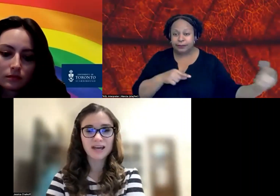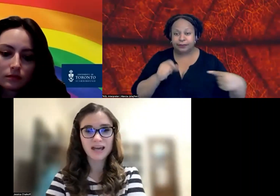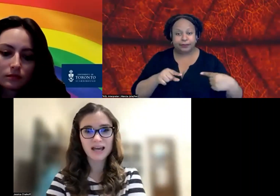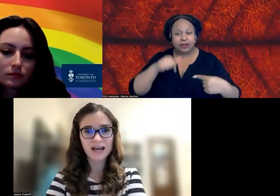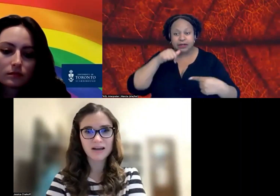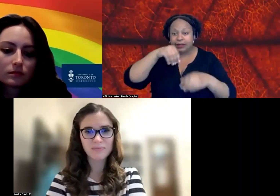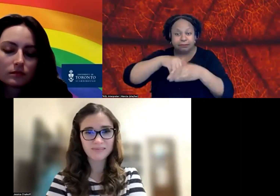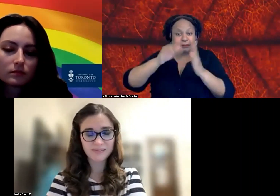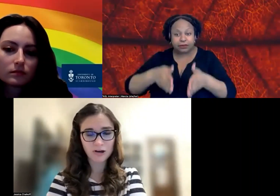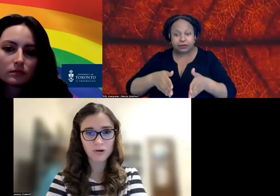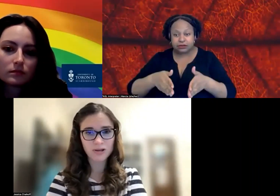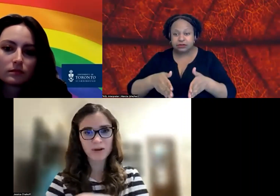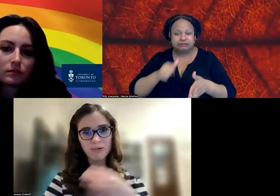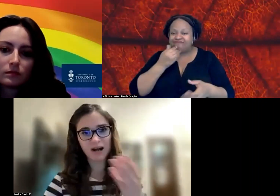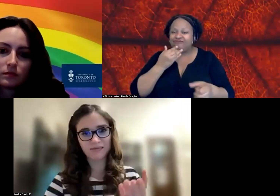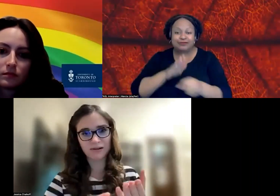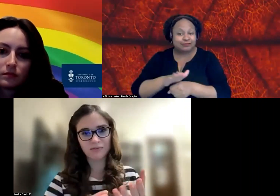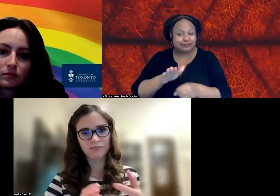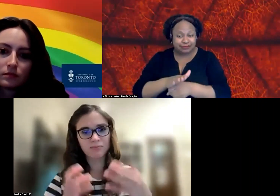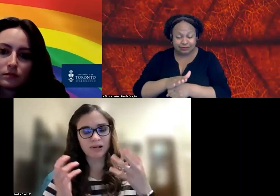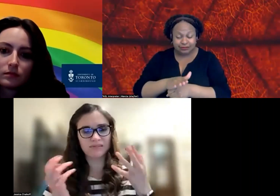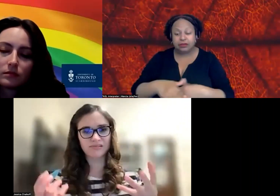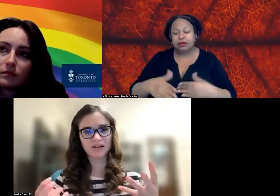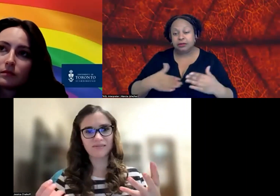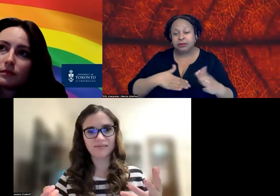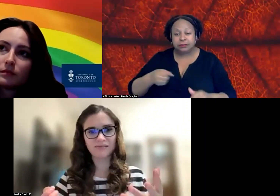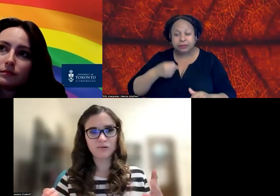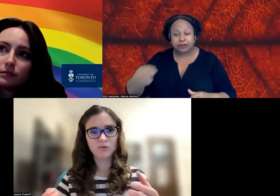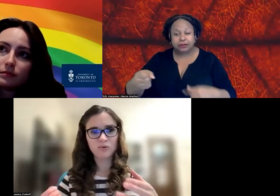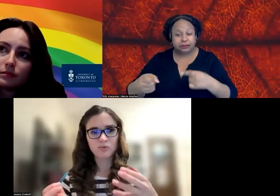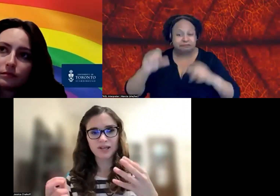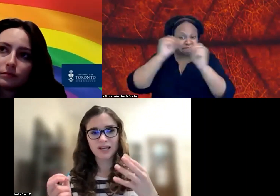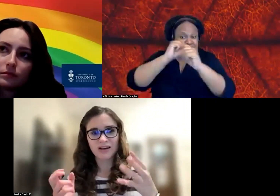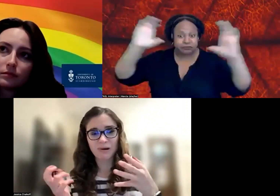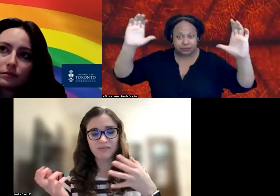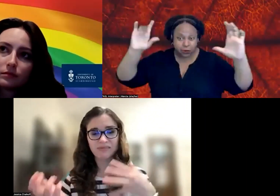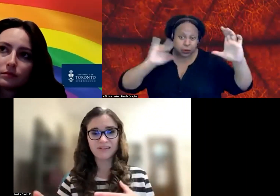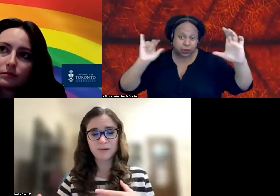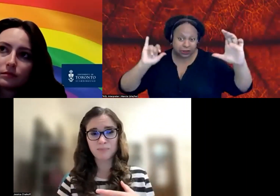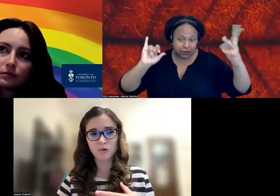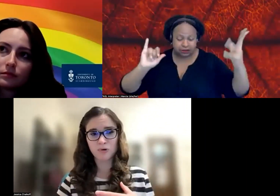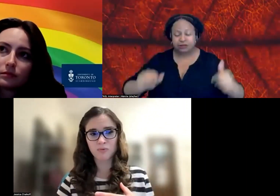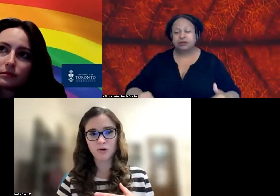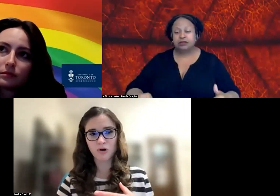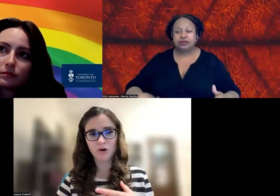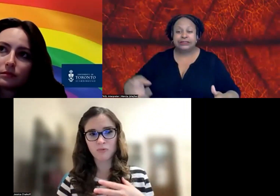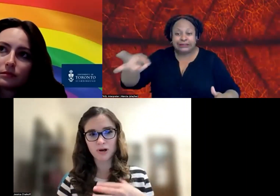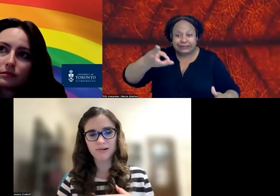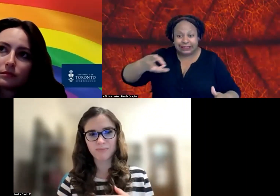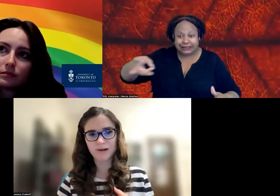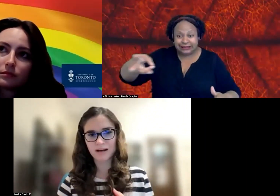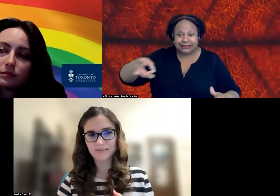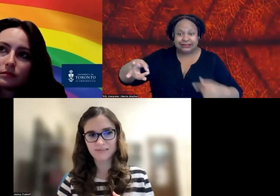And so in my practicum, picture this,, we have about six people, we're all wearing masks,